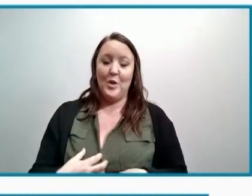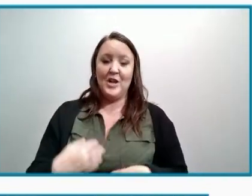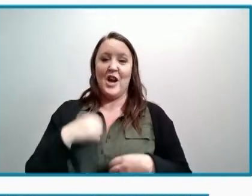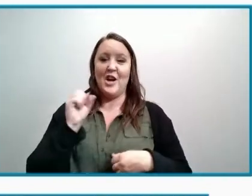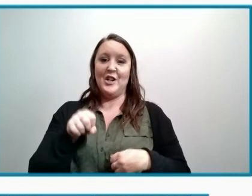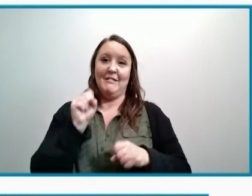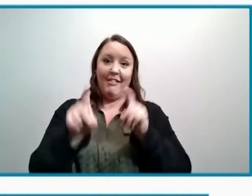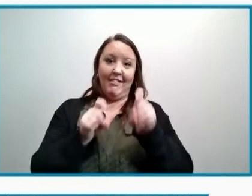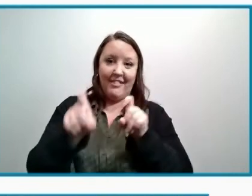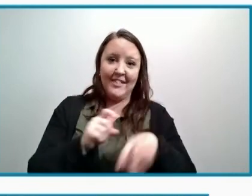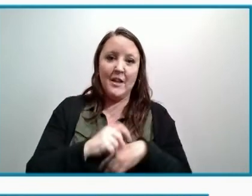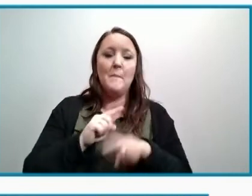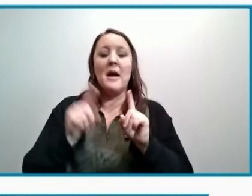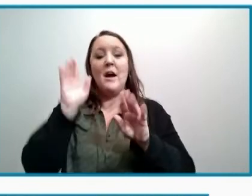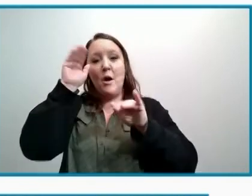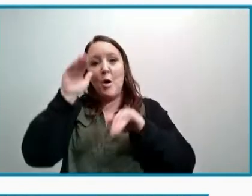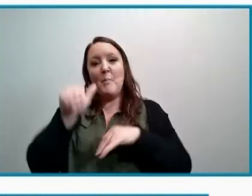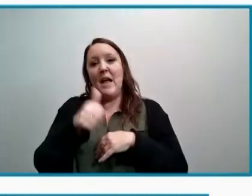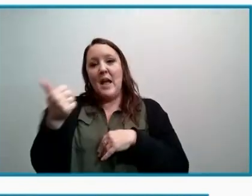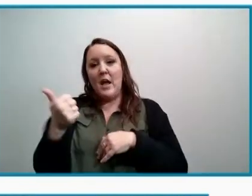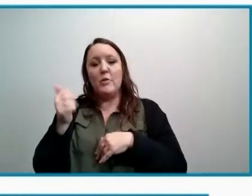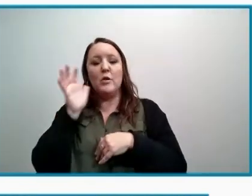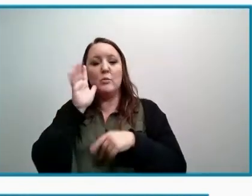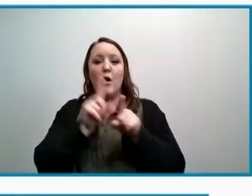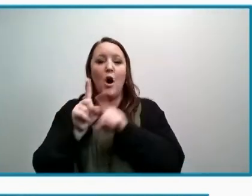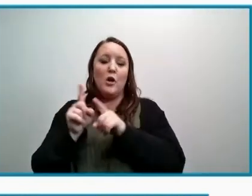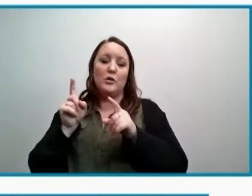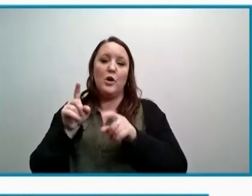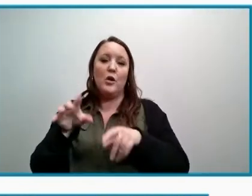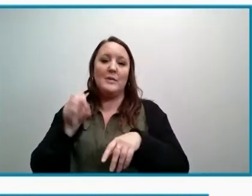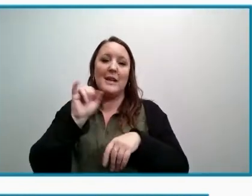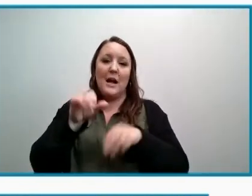hope that others will also take an opportunity to continue to connect,